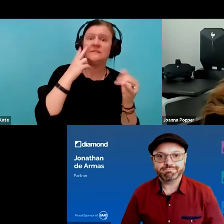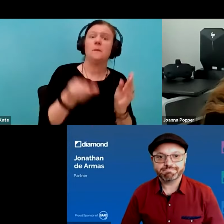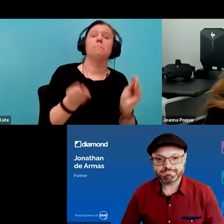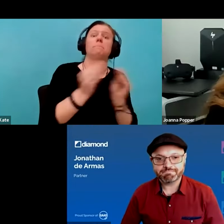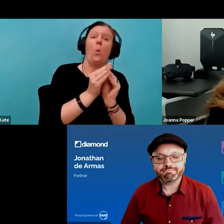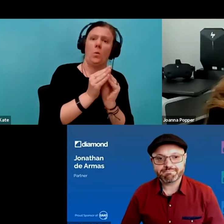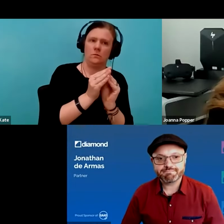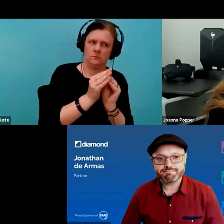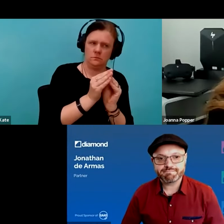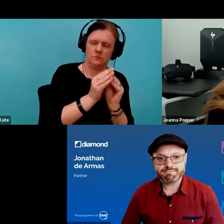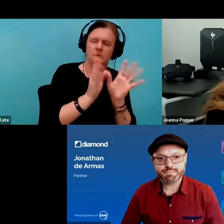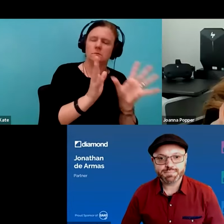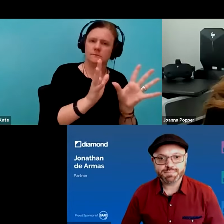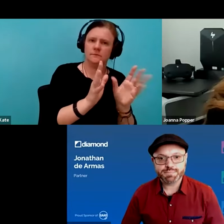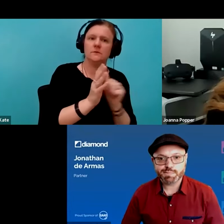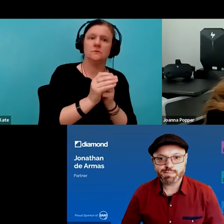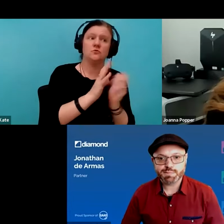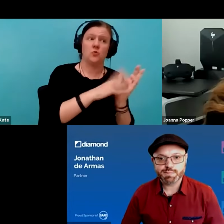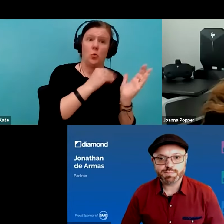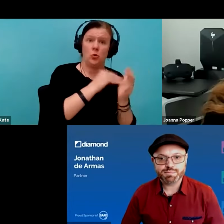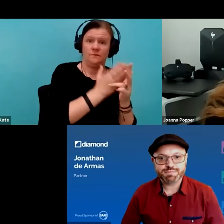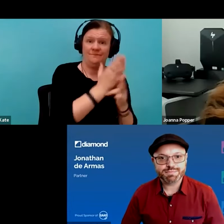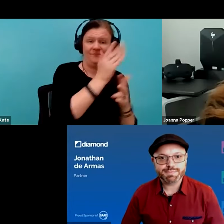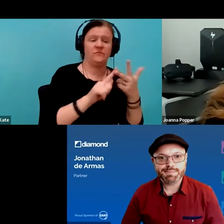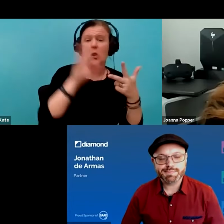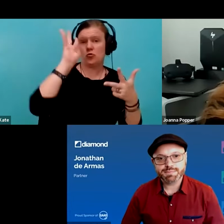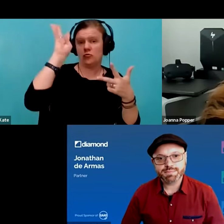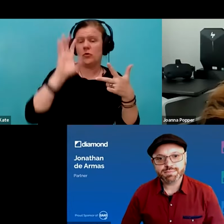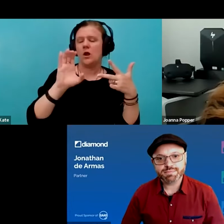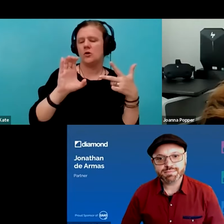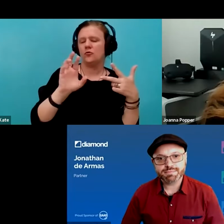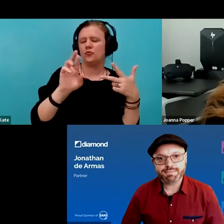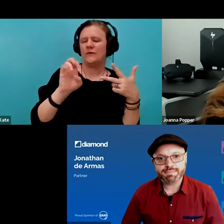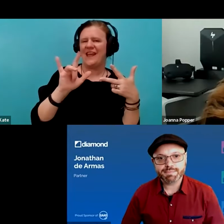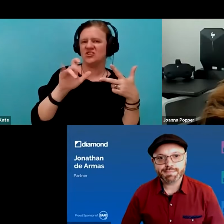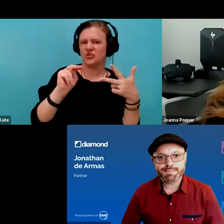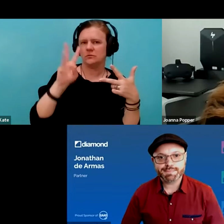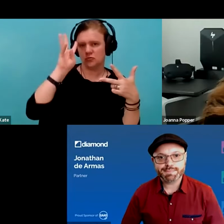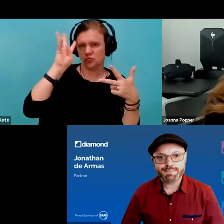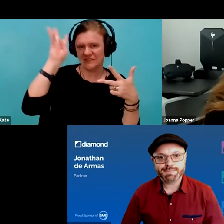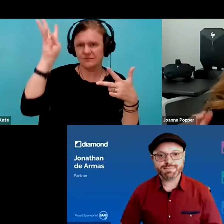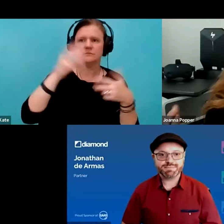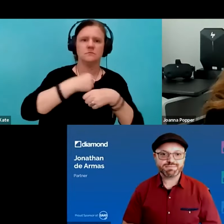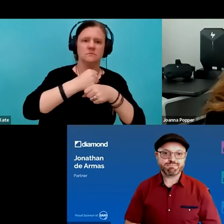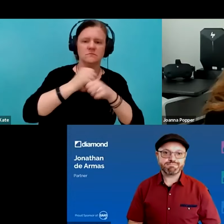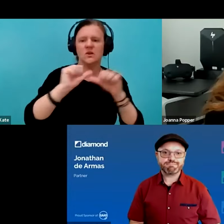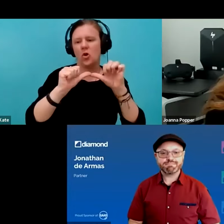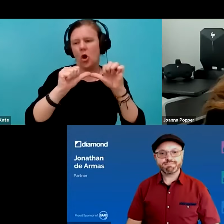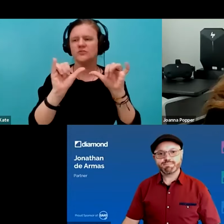So learning is a big bucket, creation, you know, ever, anyone who's using product development architecture, engineering construction essentially